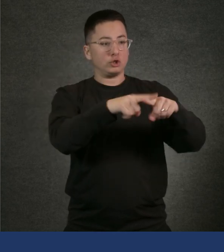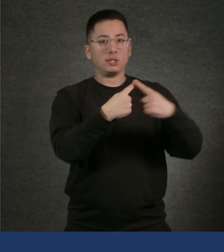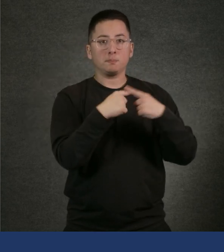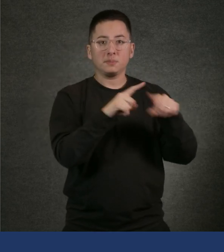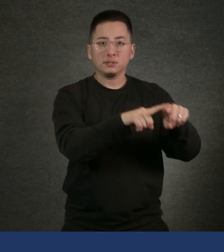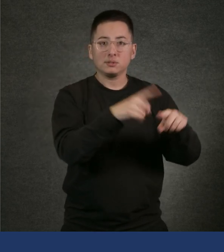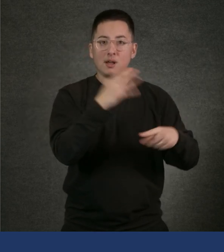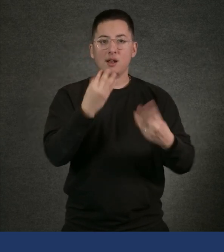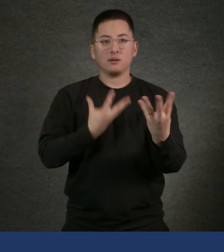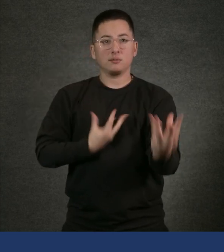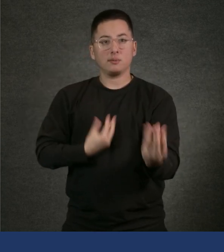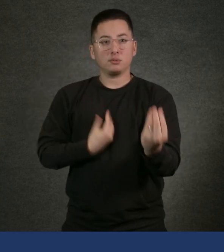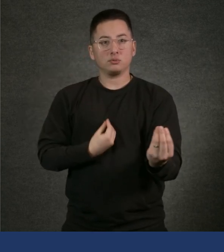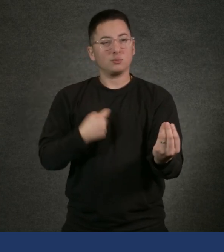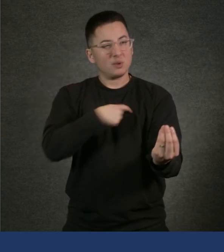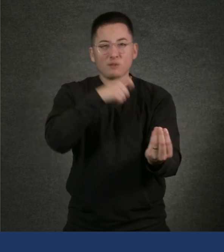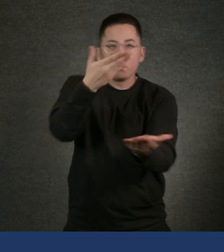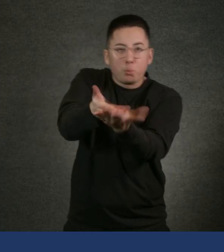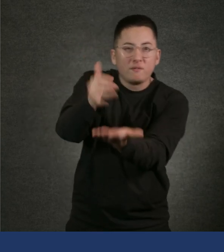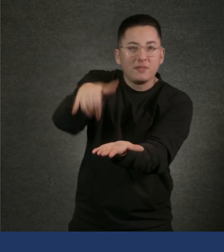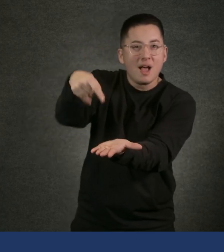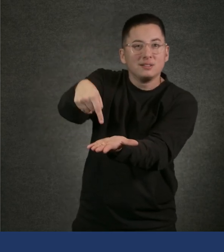We must act now. Thank you.